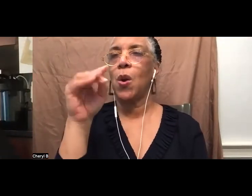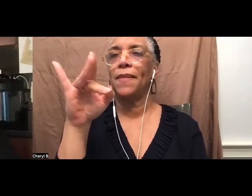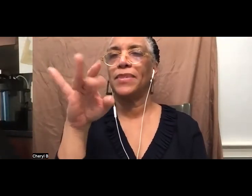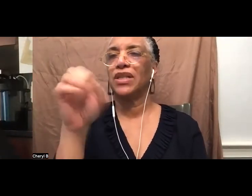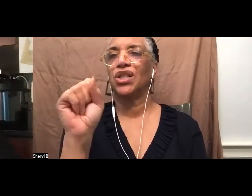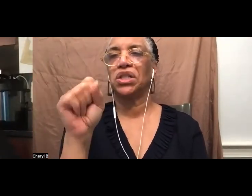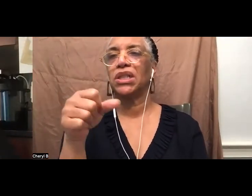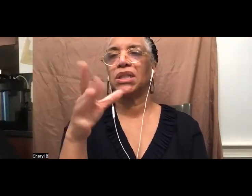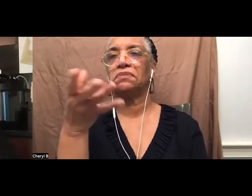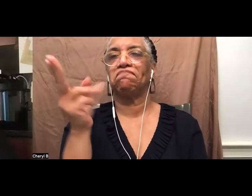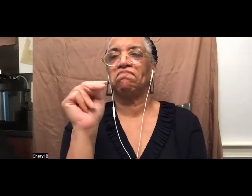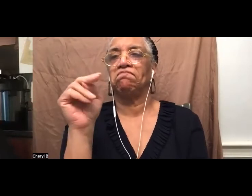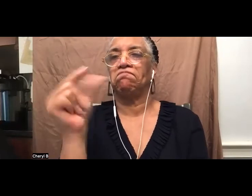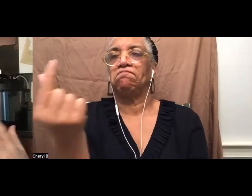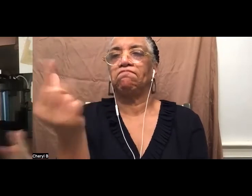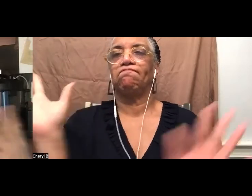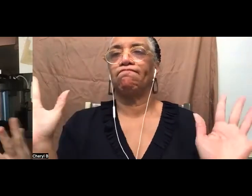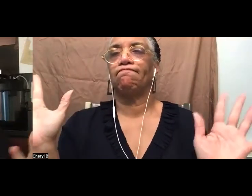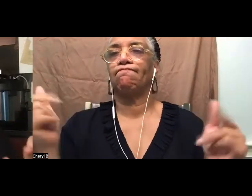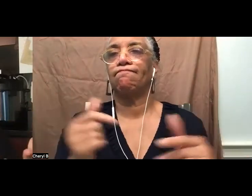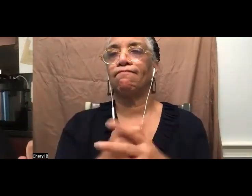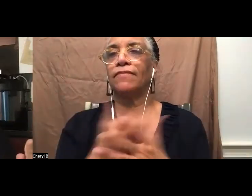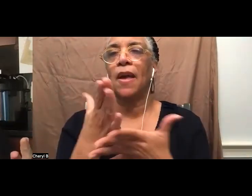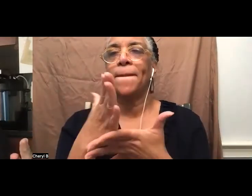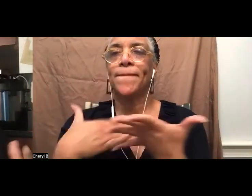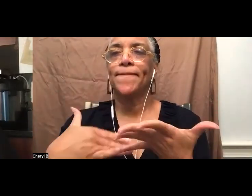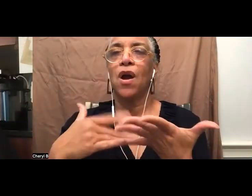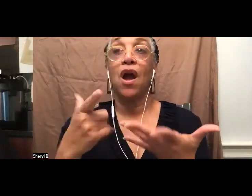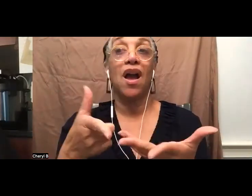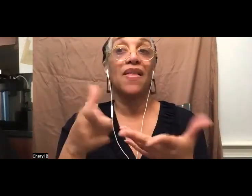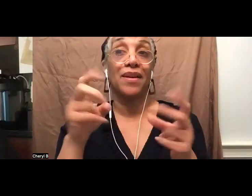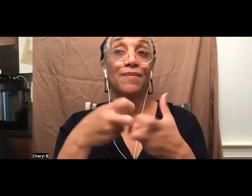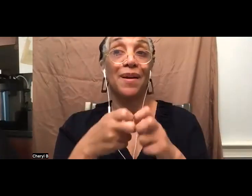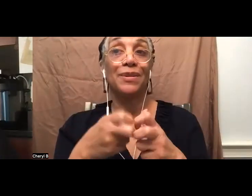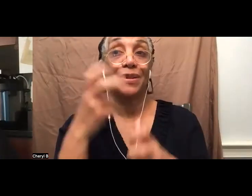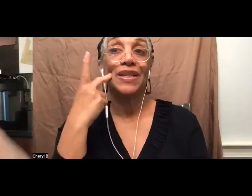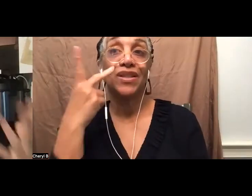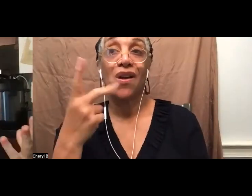Next zero emissions are useless. Part of what we saw in trying to get the right